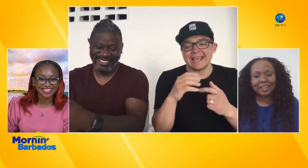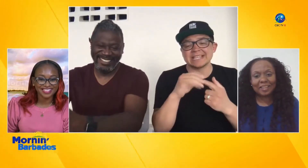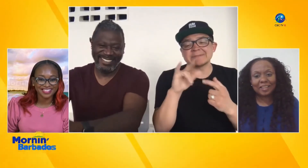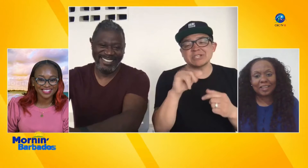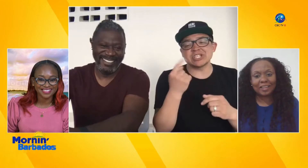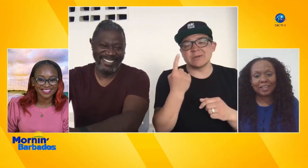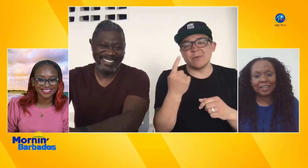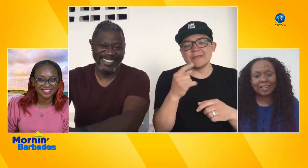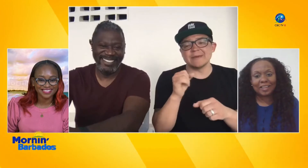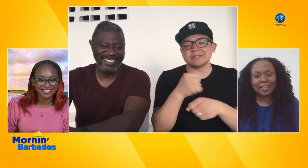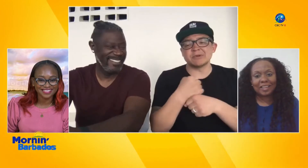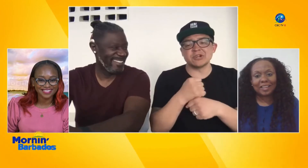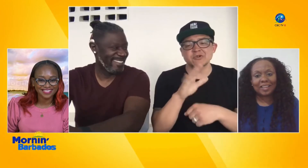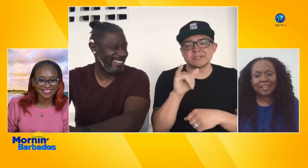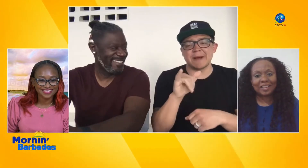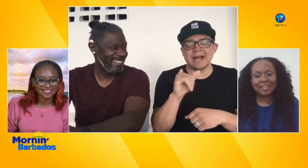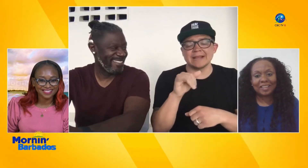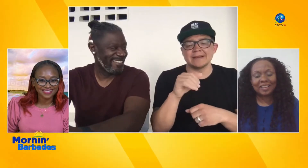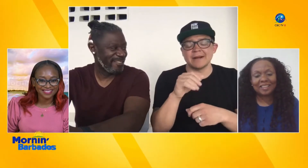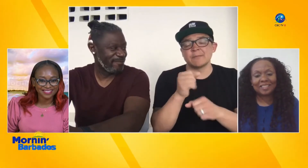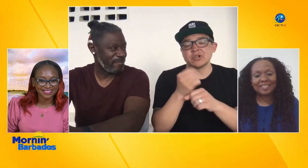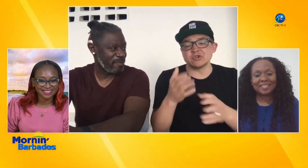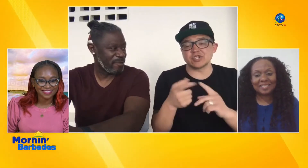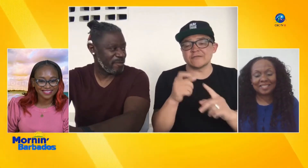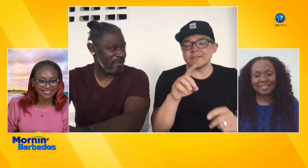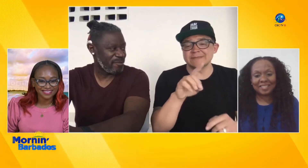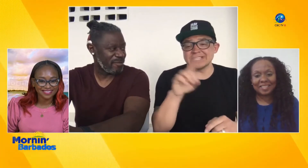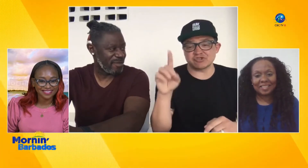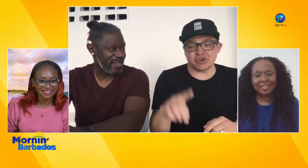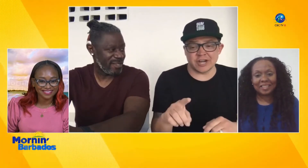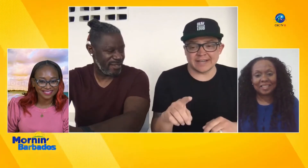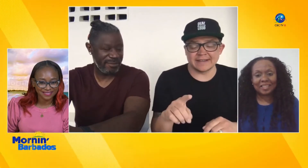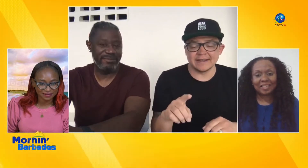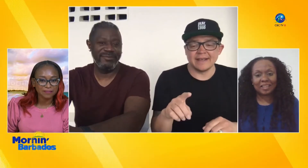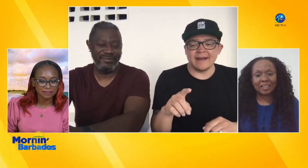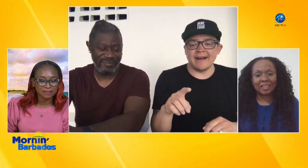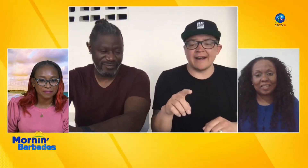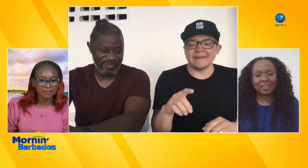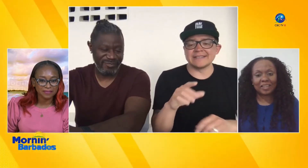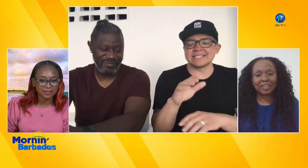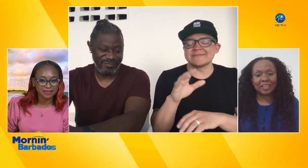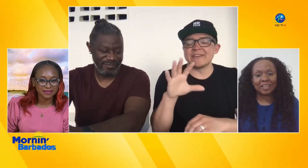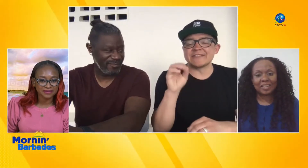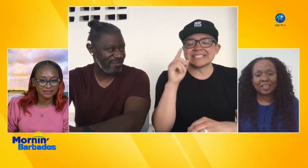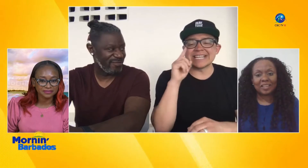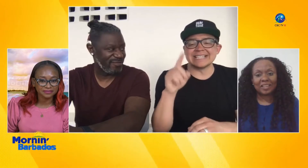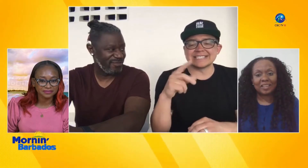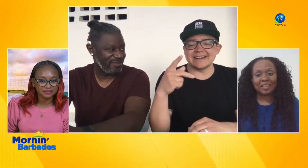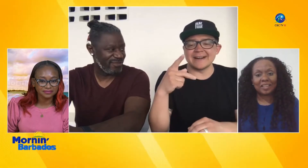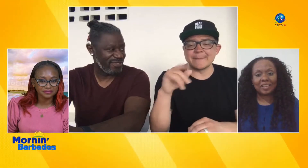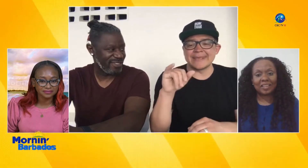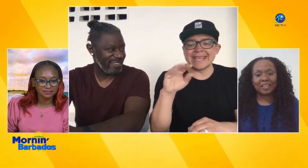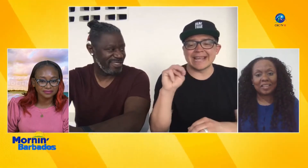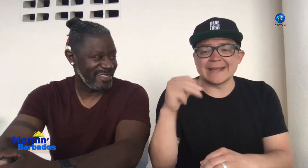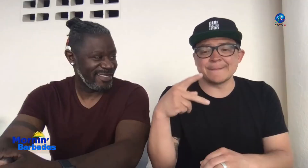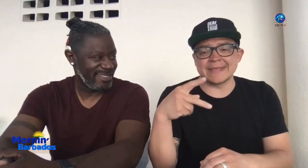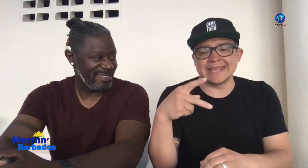and especially one that was produced by a producer from Detroit uh this is 50 cents uh p-i-m-p